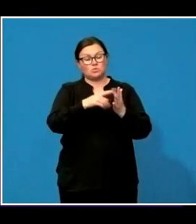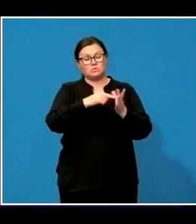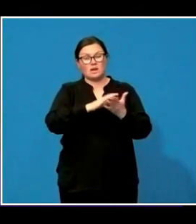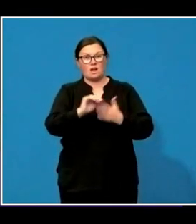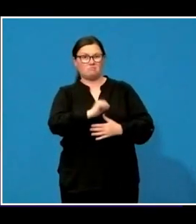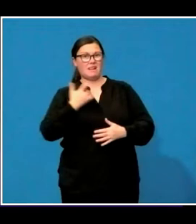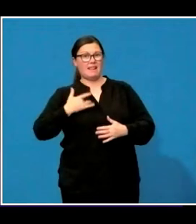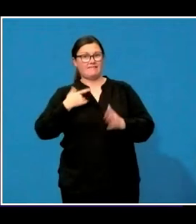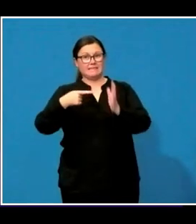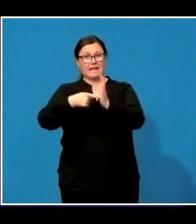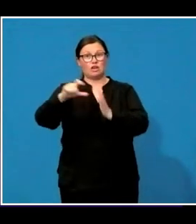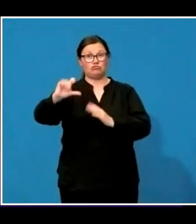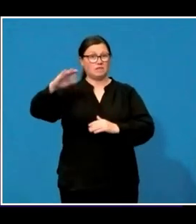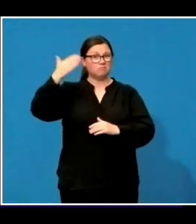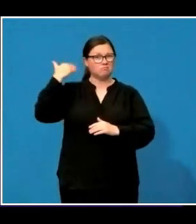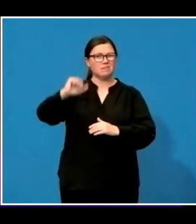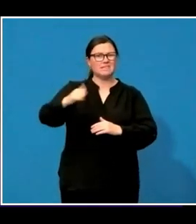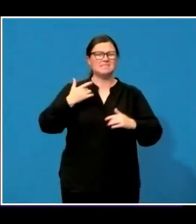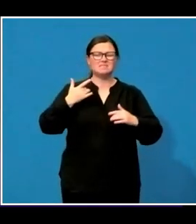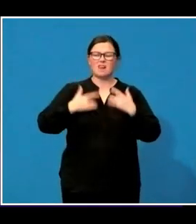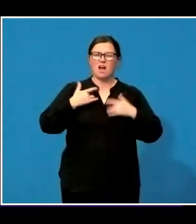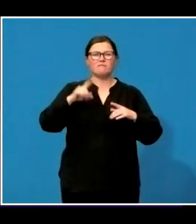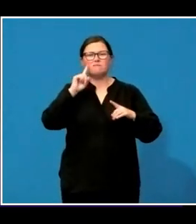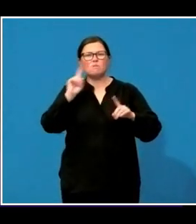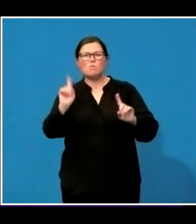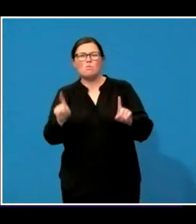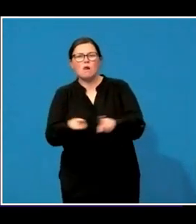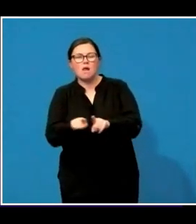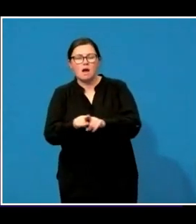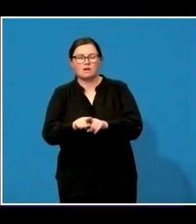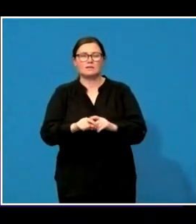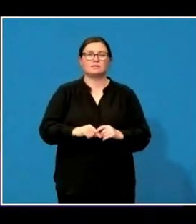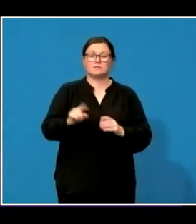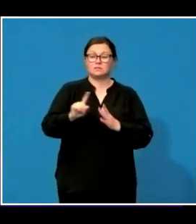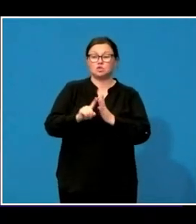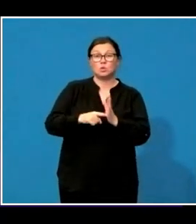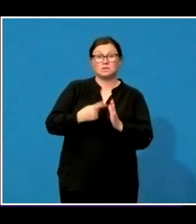Joziah led a very active life because he's quite sociable.